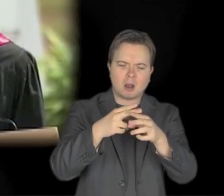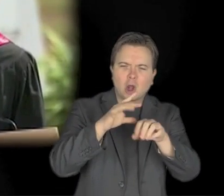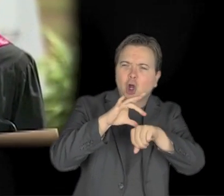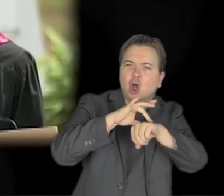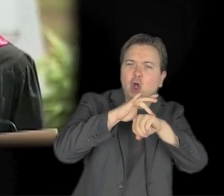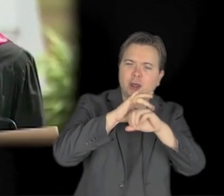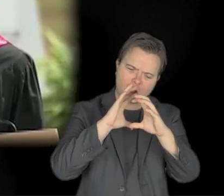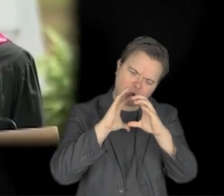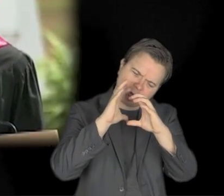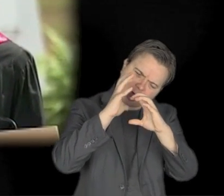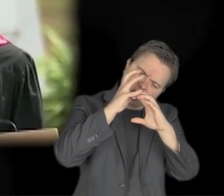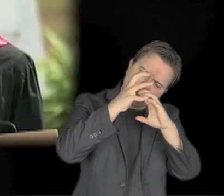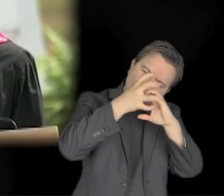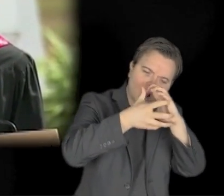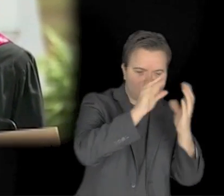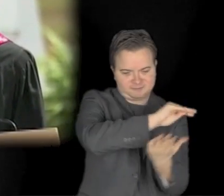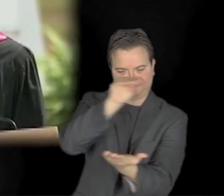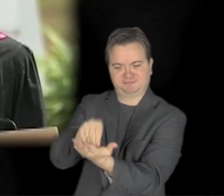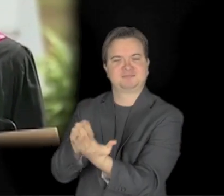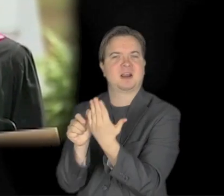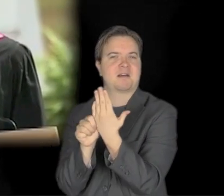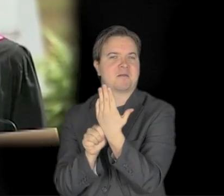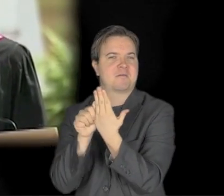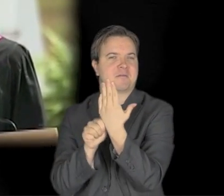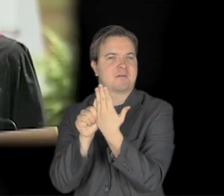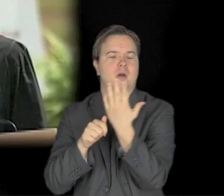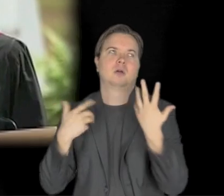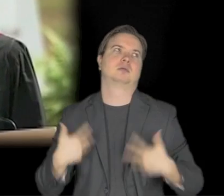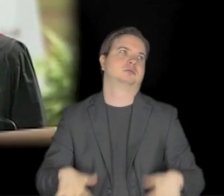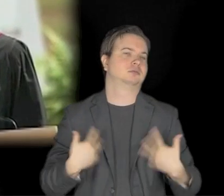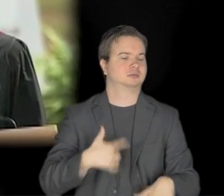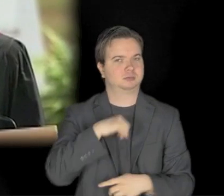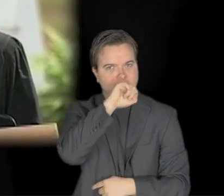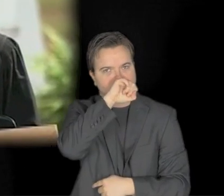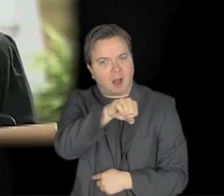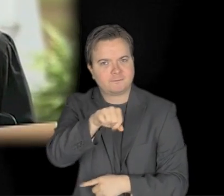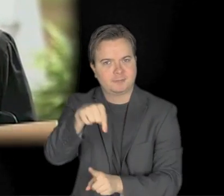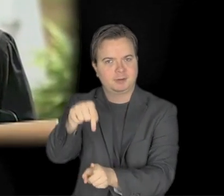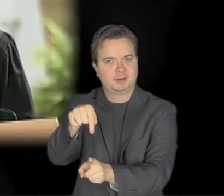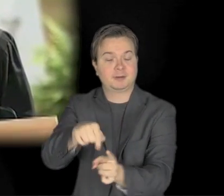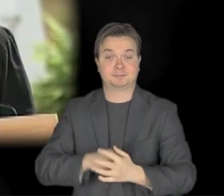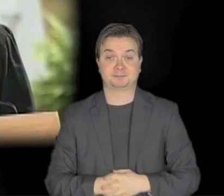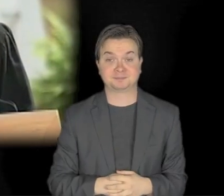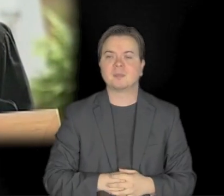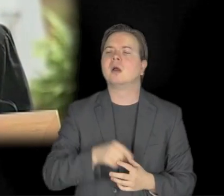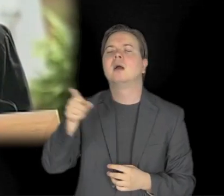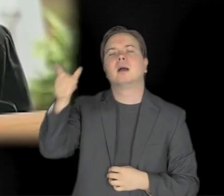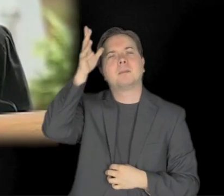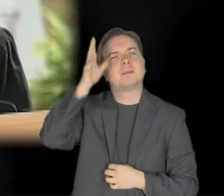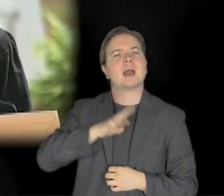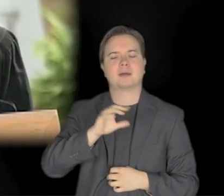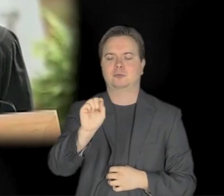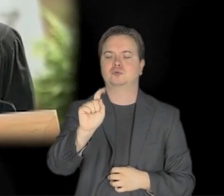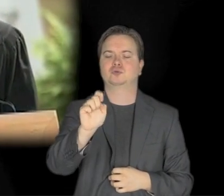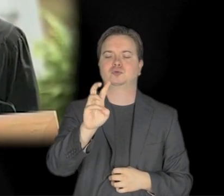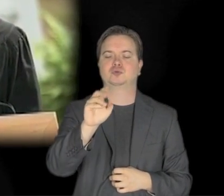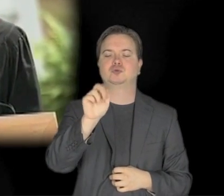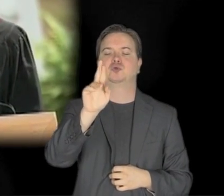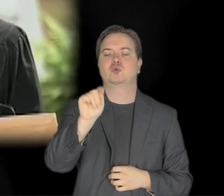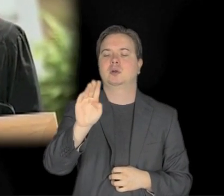one of the bibles of my generation. It was created by a fellow named Stewart Brand not far from here in Menlo Park, and he brought